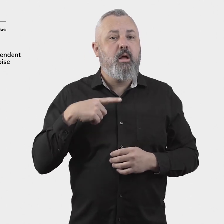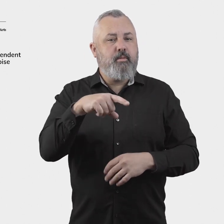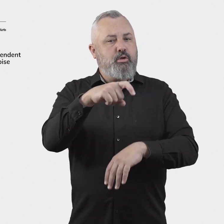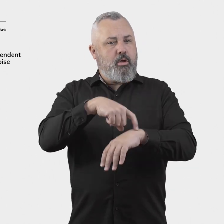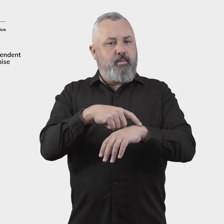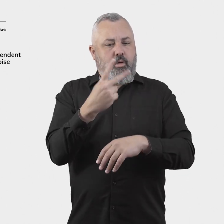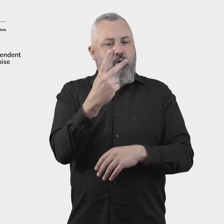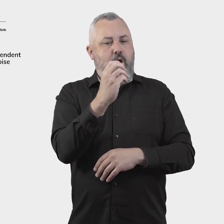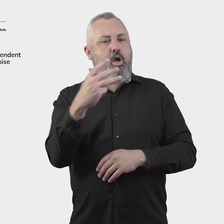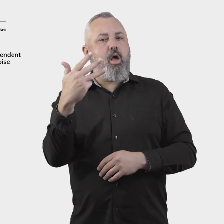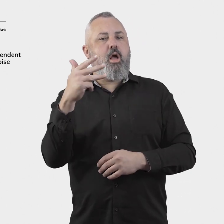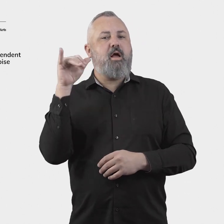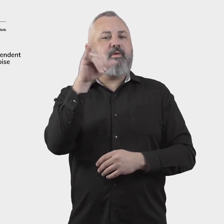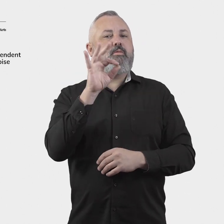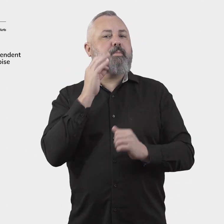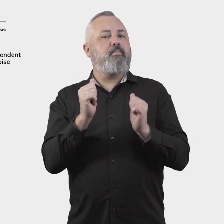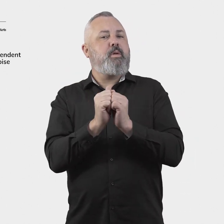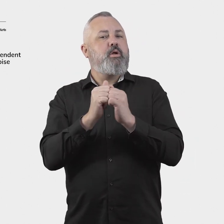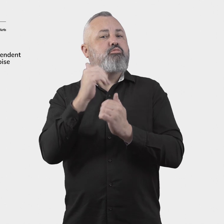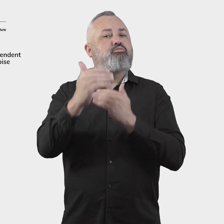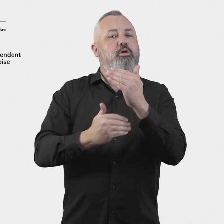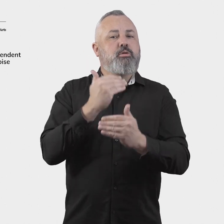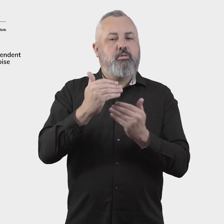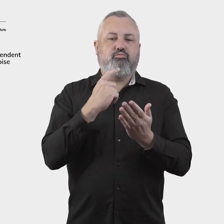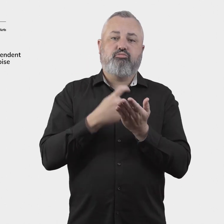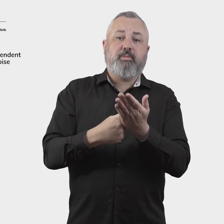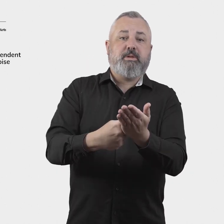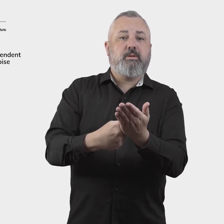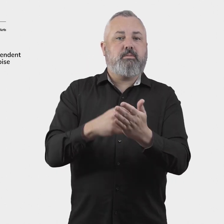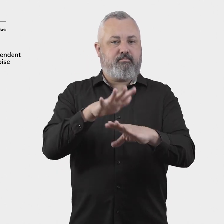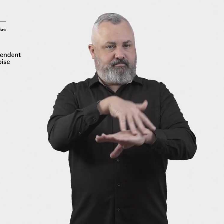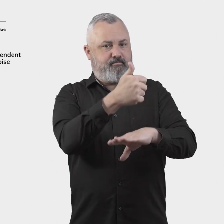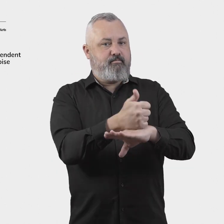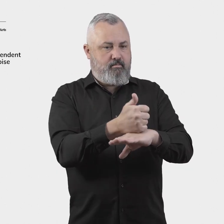the 2009 Aviation White Paper.